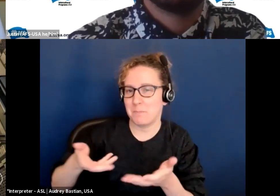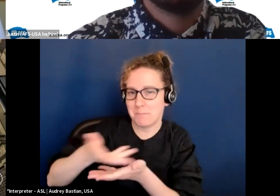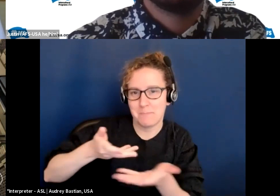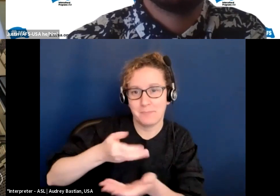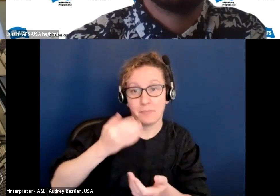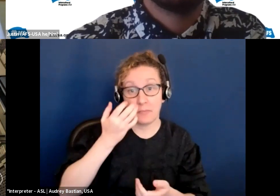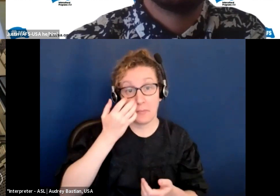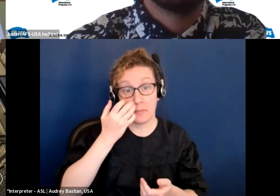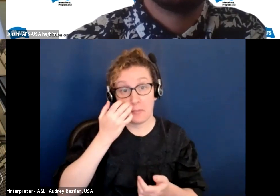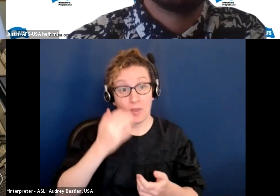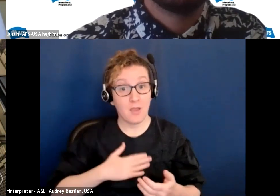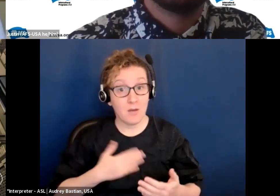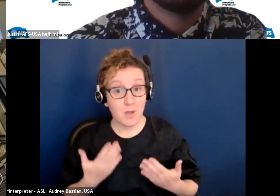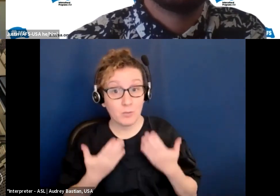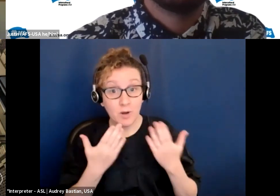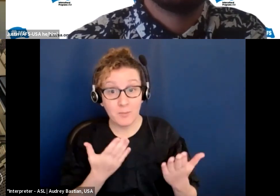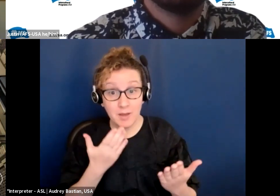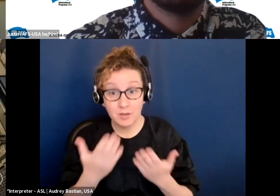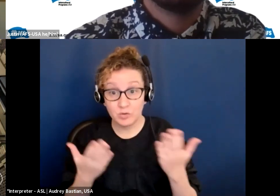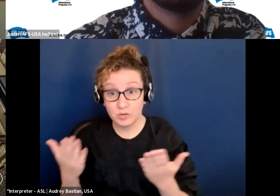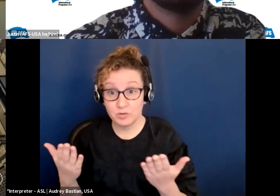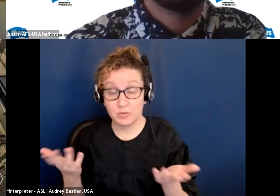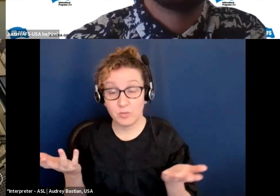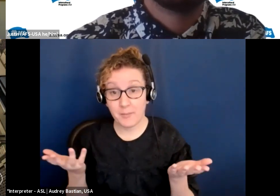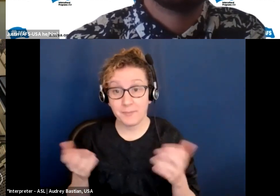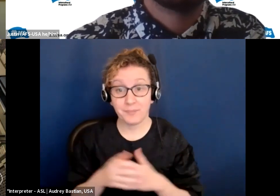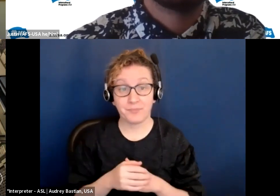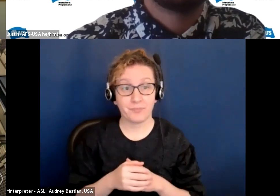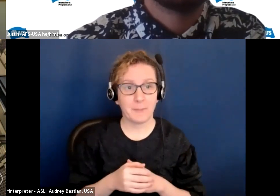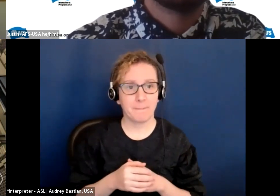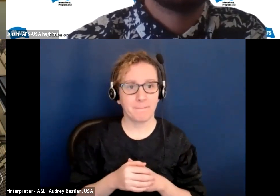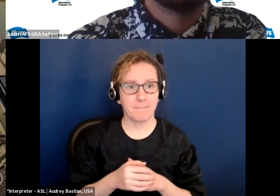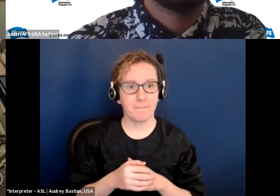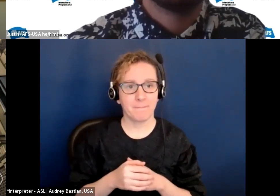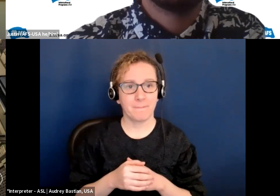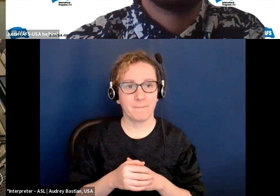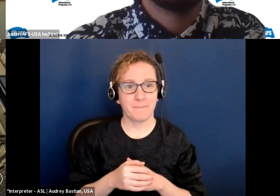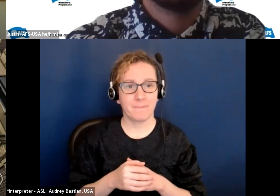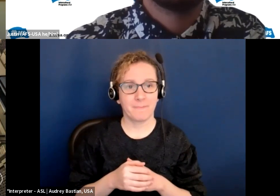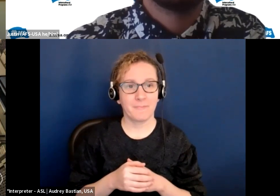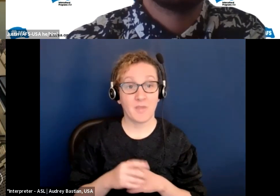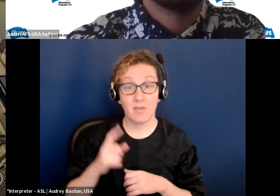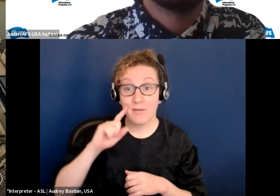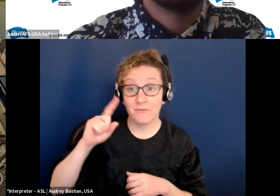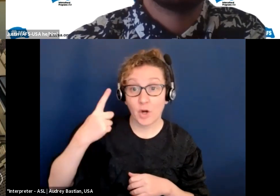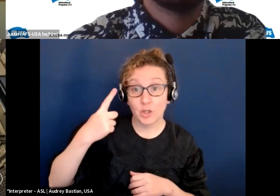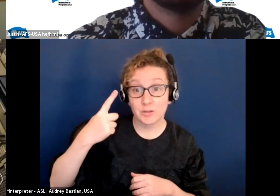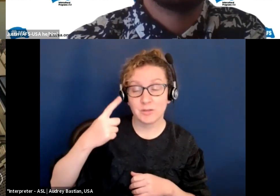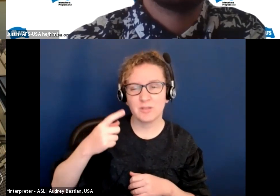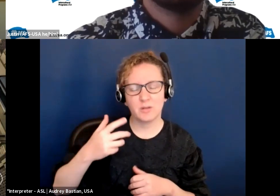My recommendations are to I think the first is to be honest with where you are at. If